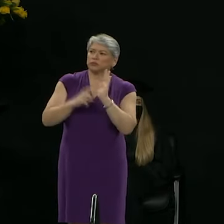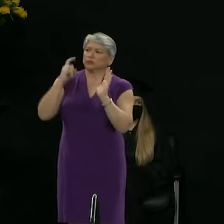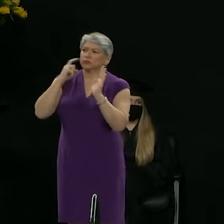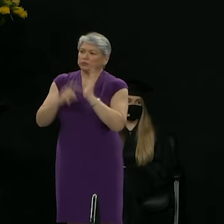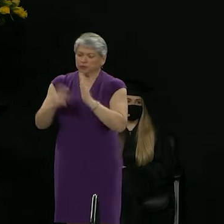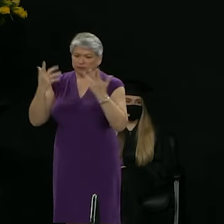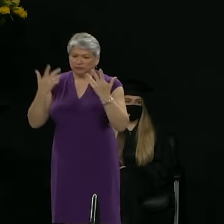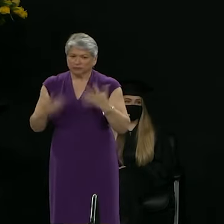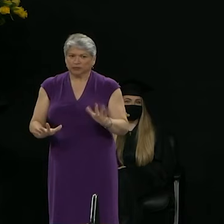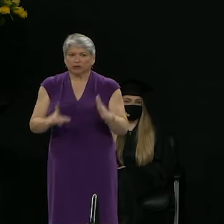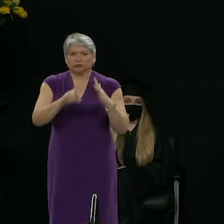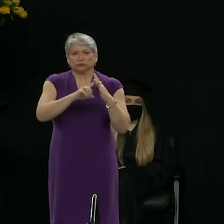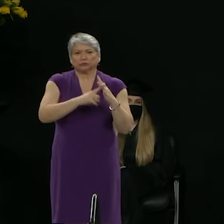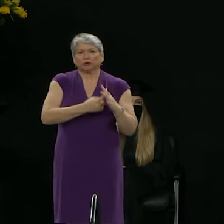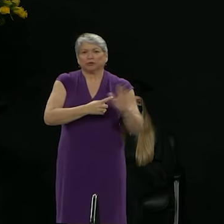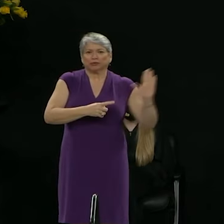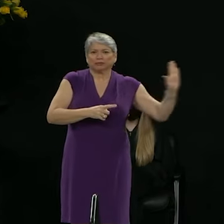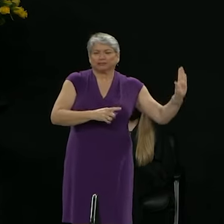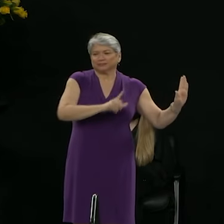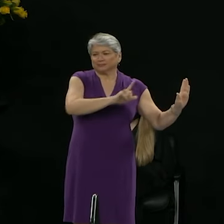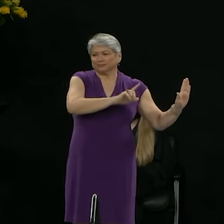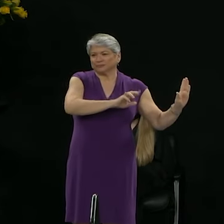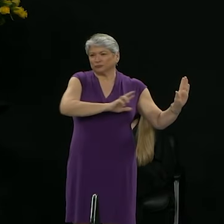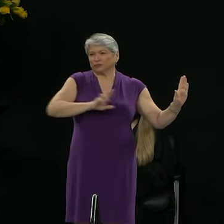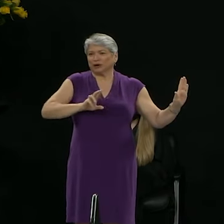I'll begin here to my immediate right-